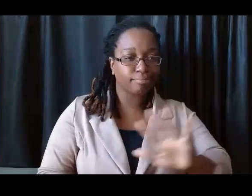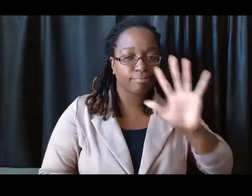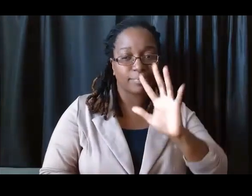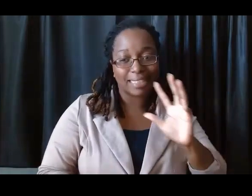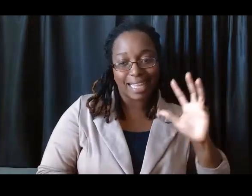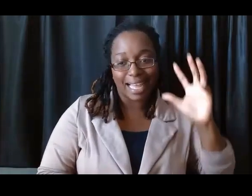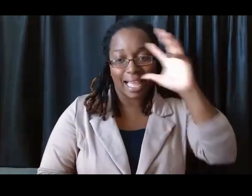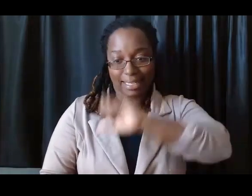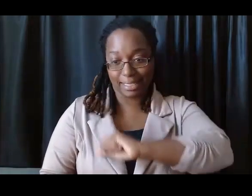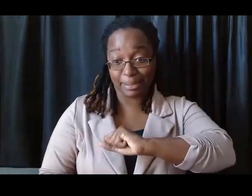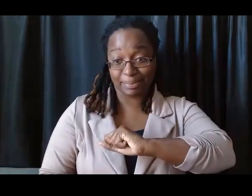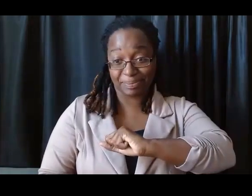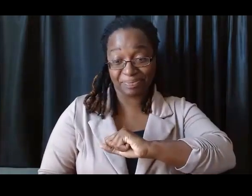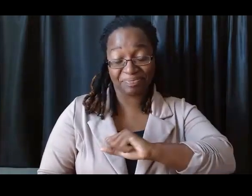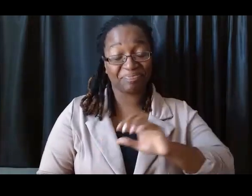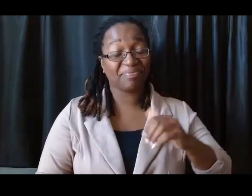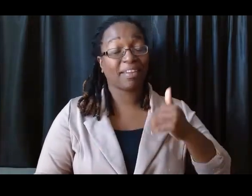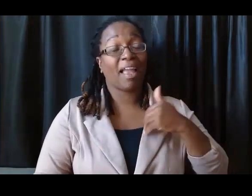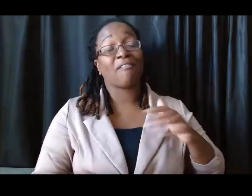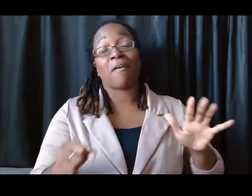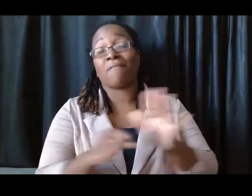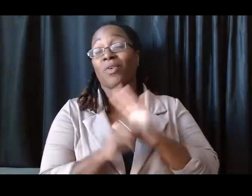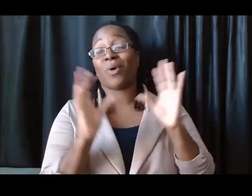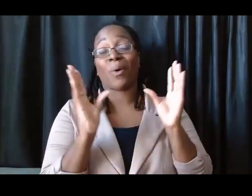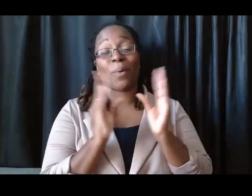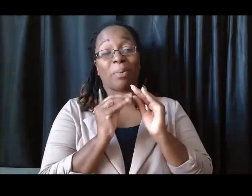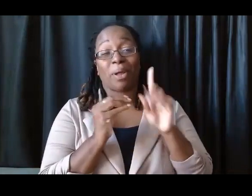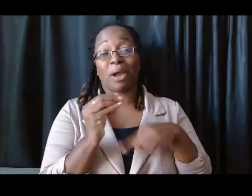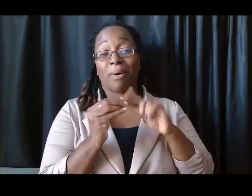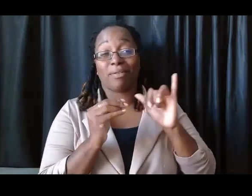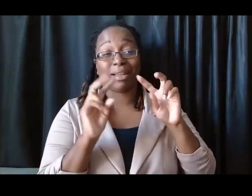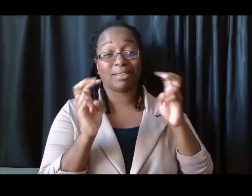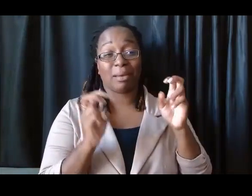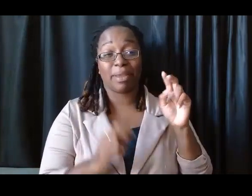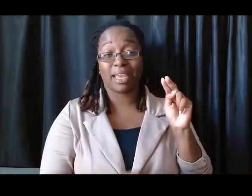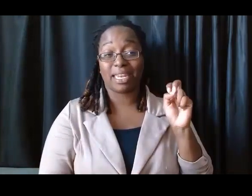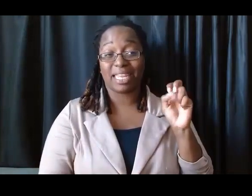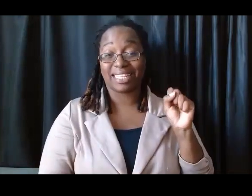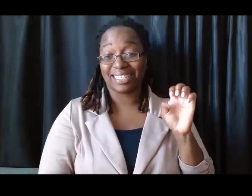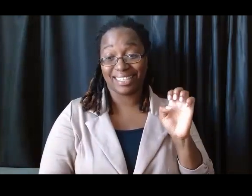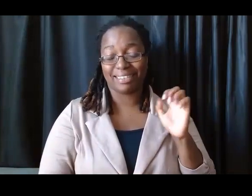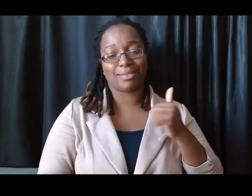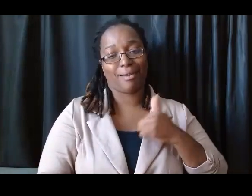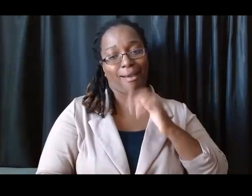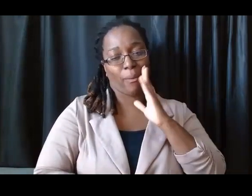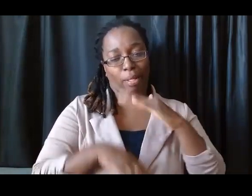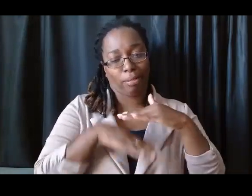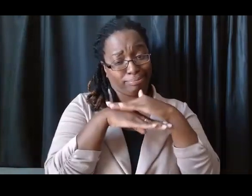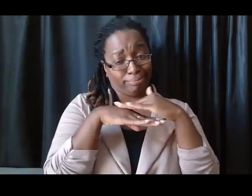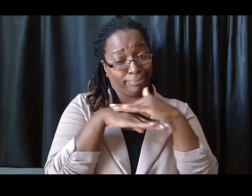There is an entire webinar on this topic of NESE. So I'm just going to give a very brief recap of it right here.